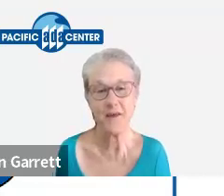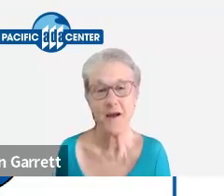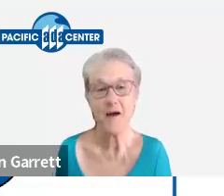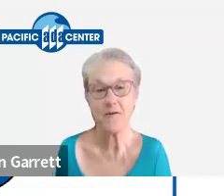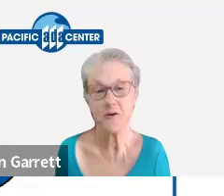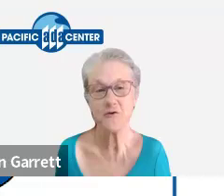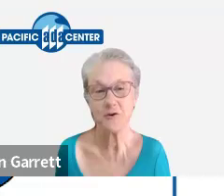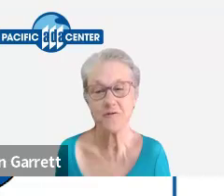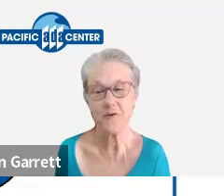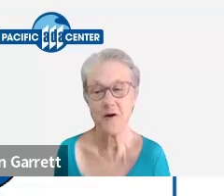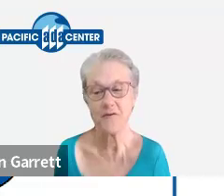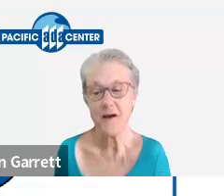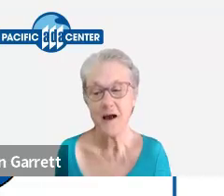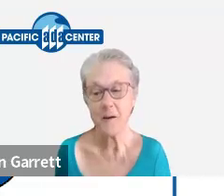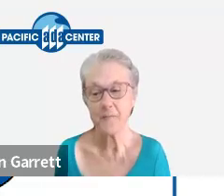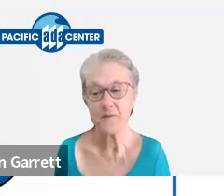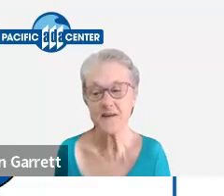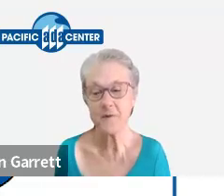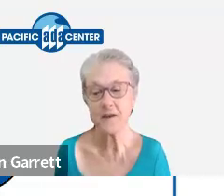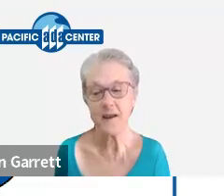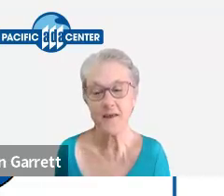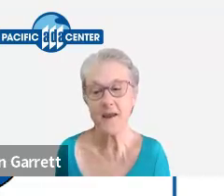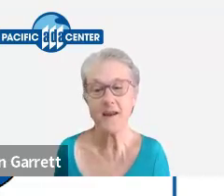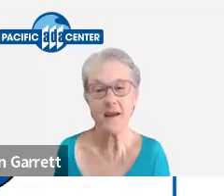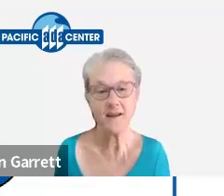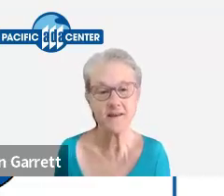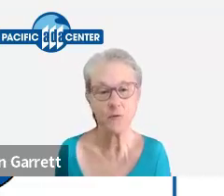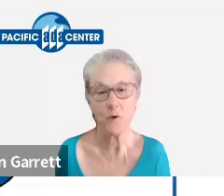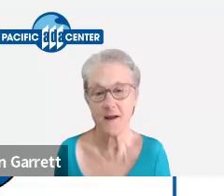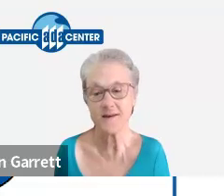the future of disability and the ADA and civil rights.